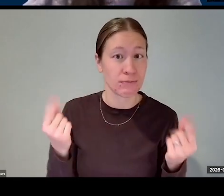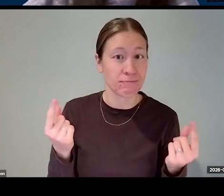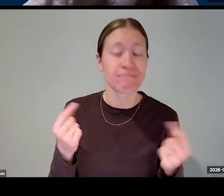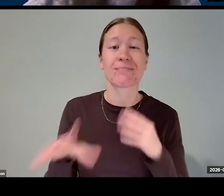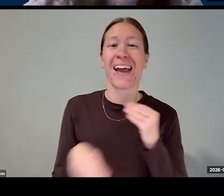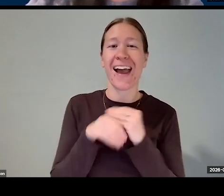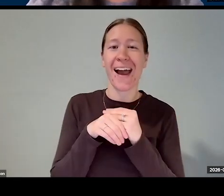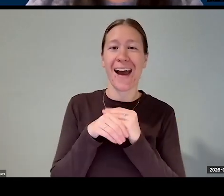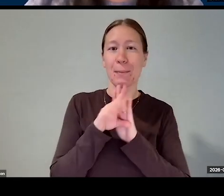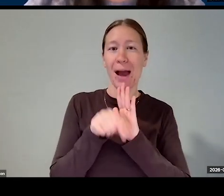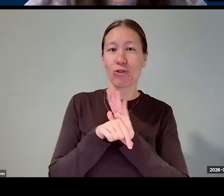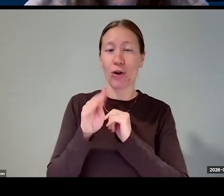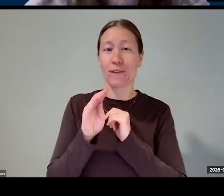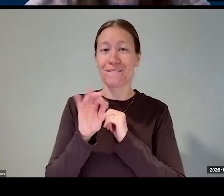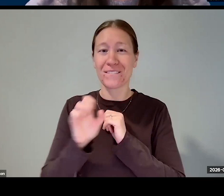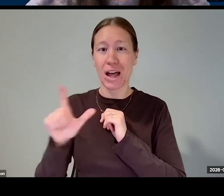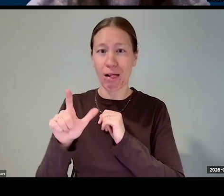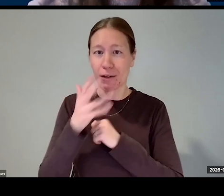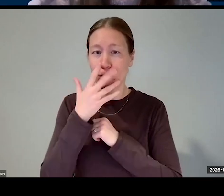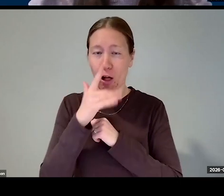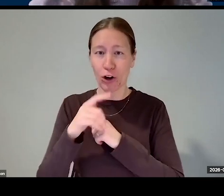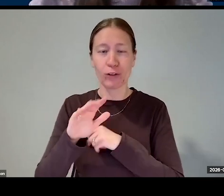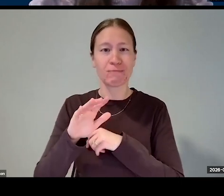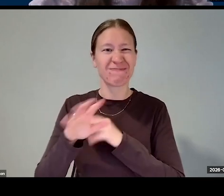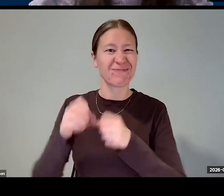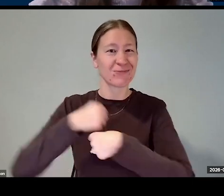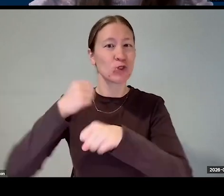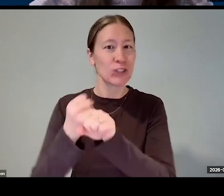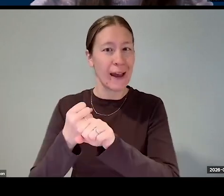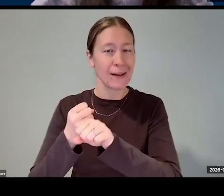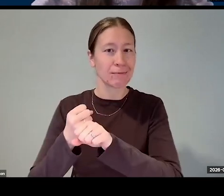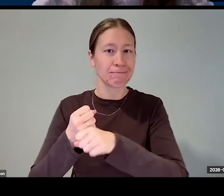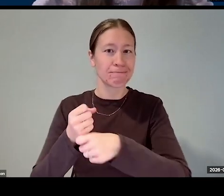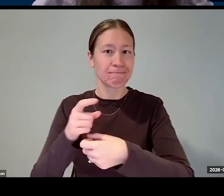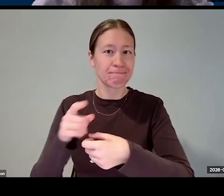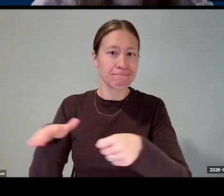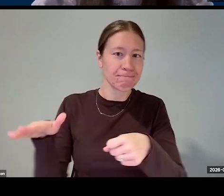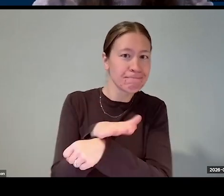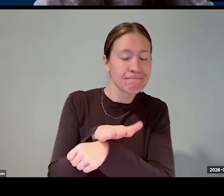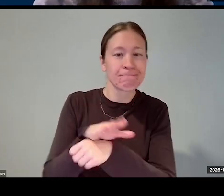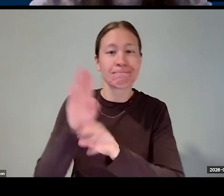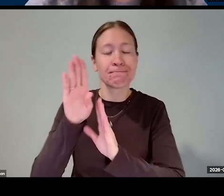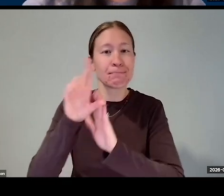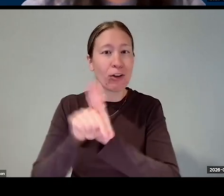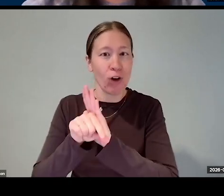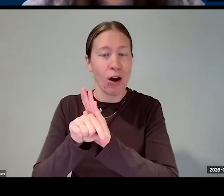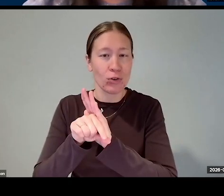for your text box so that it has like a solid background between the text and the image